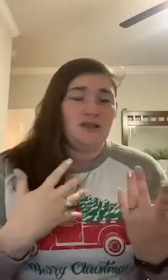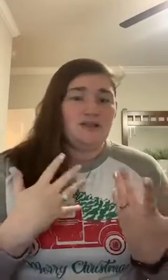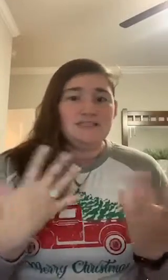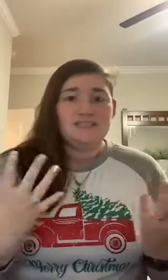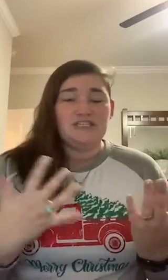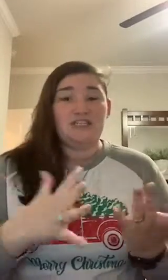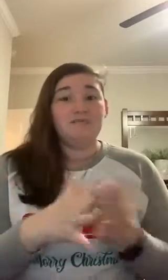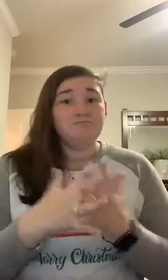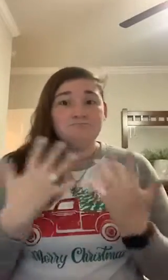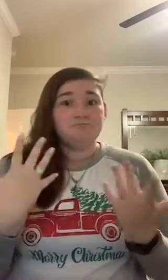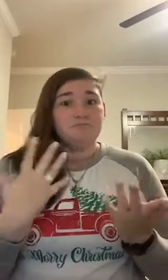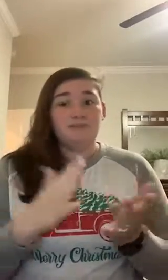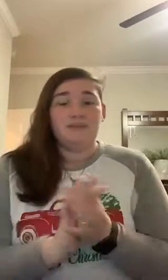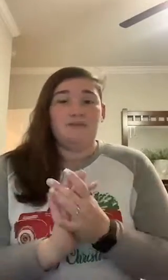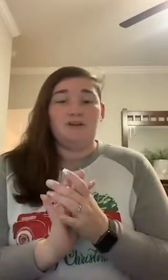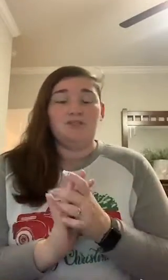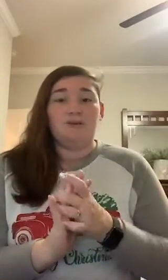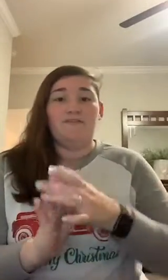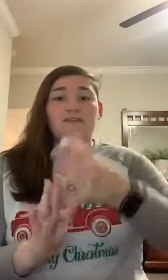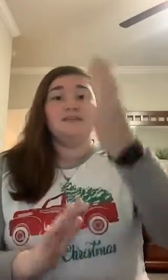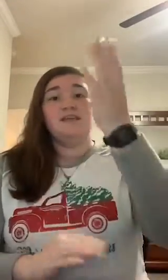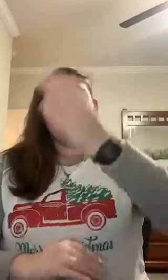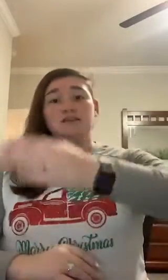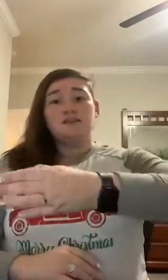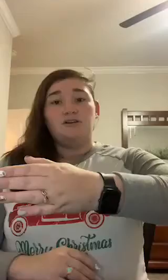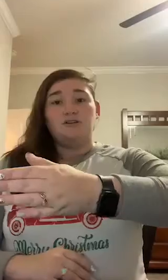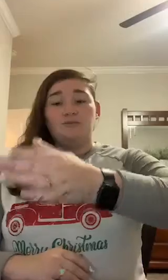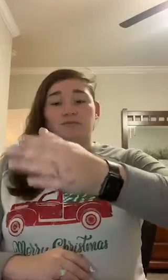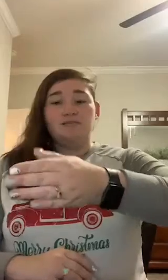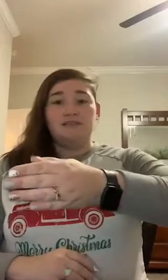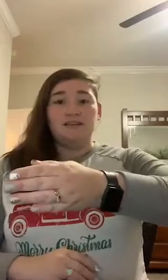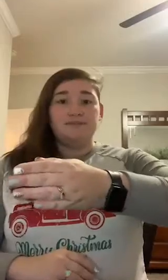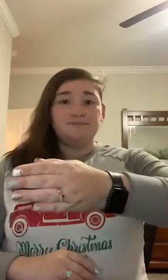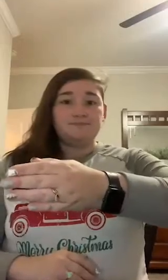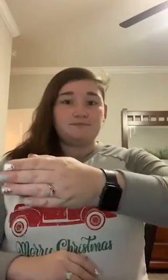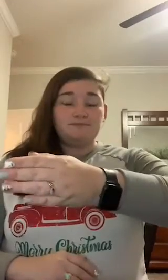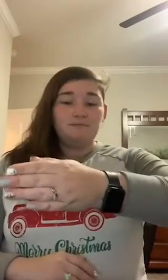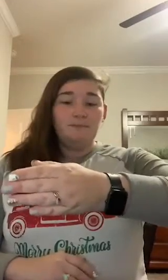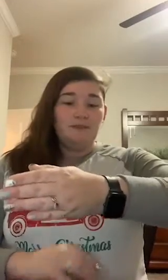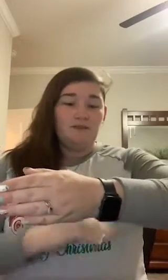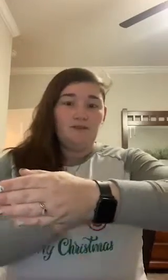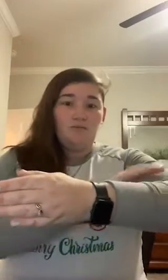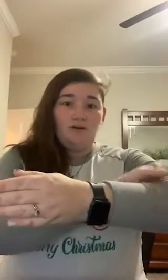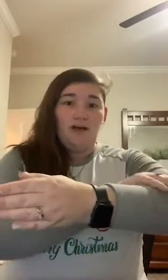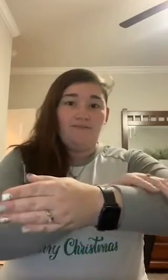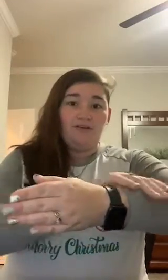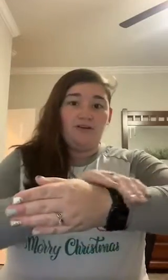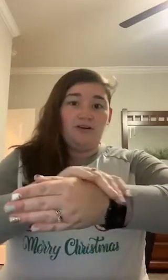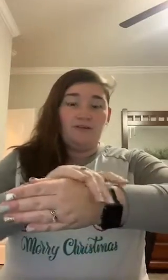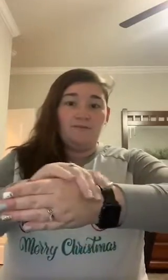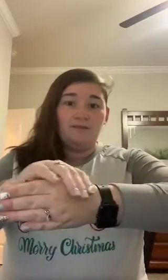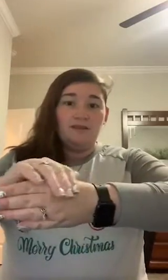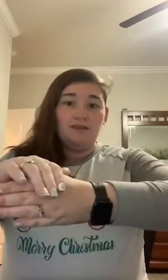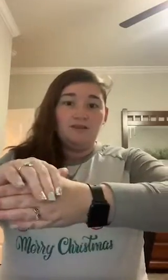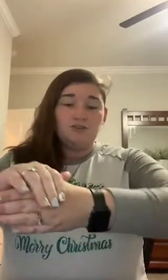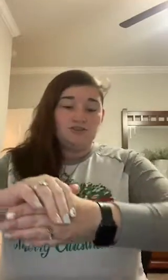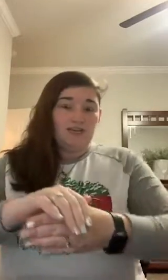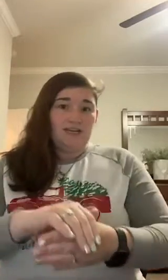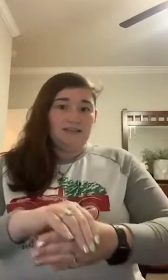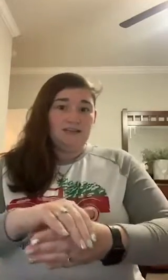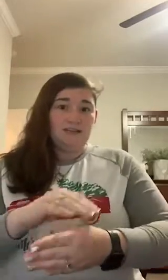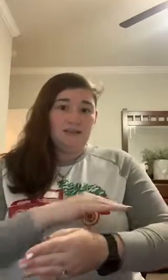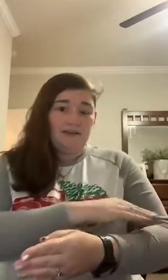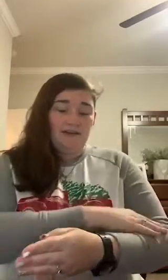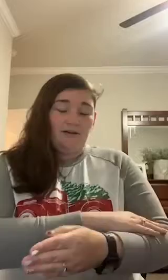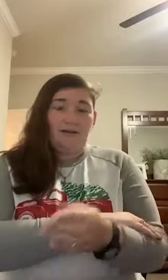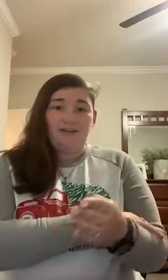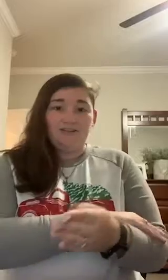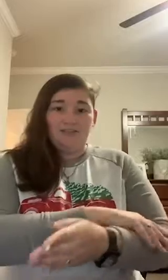decision a personal preference. so for music you will have your arm straight uh okay not straight